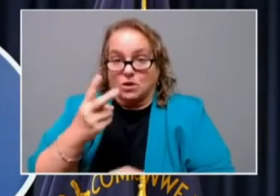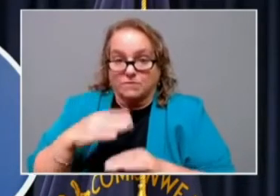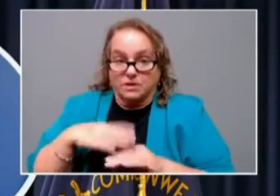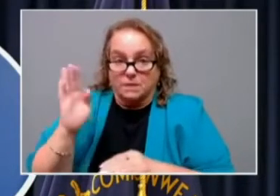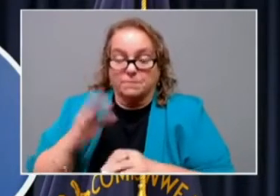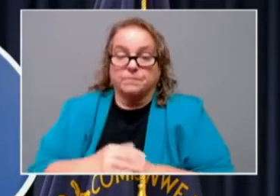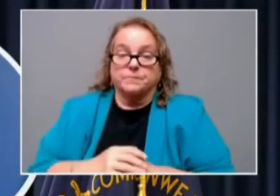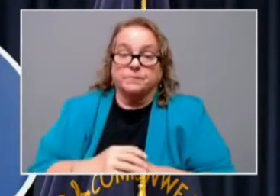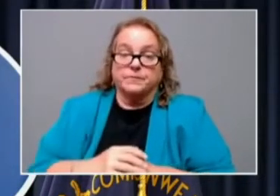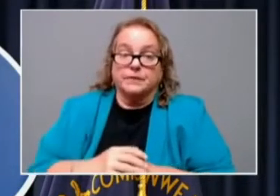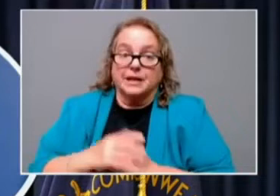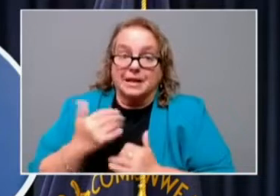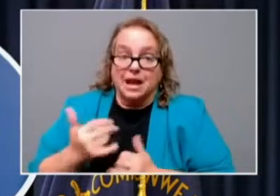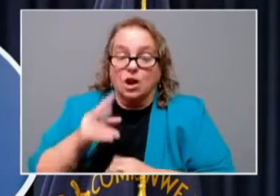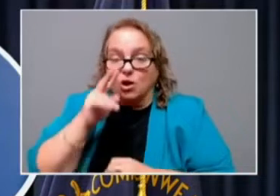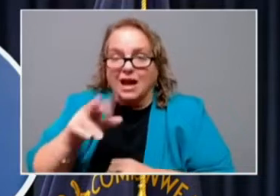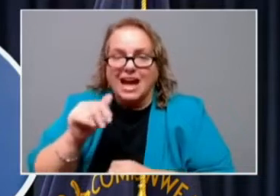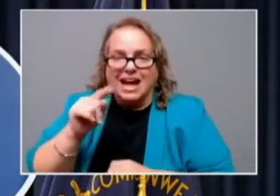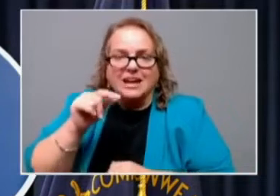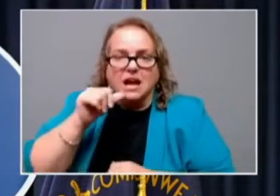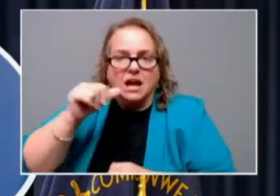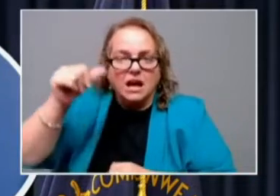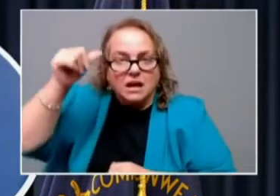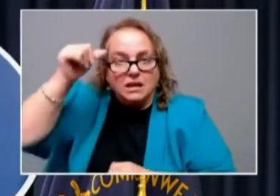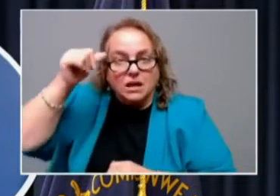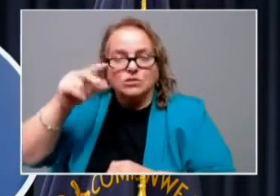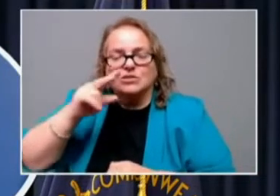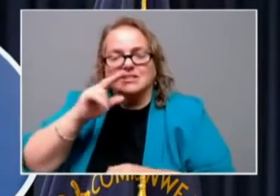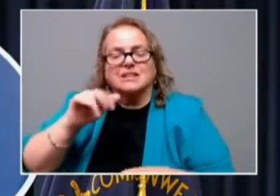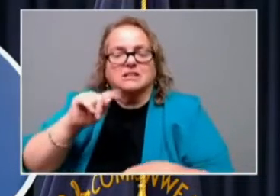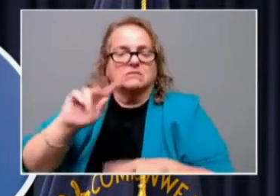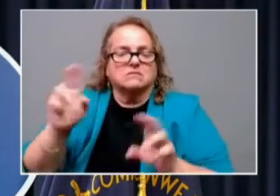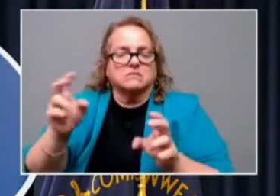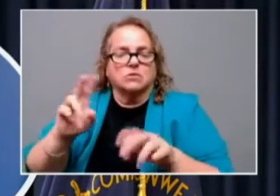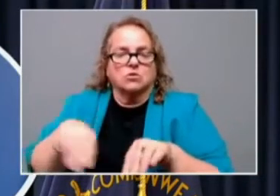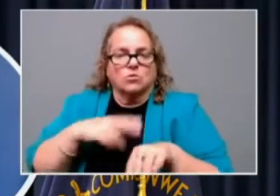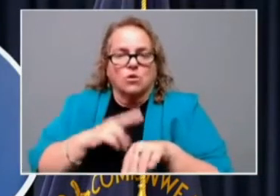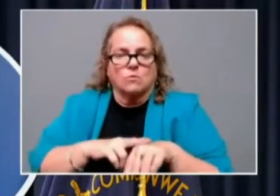at adults. So this is a normal thing and and that was, I think the number um